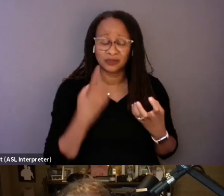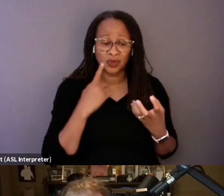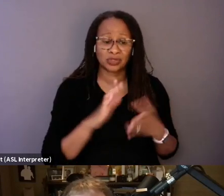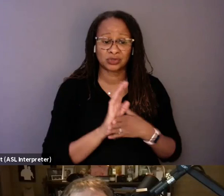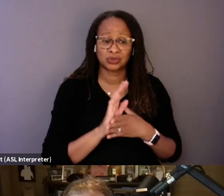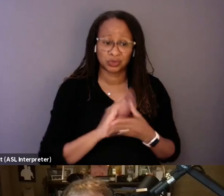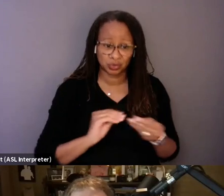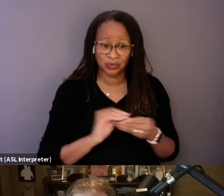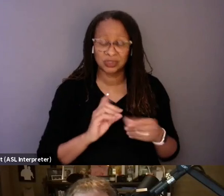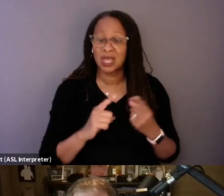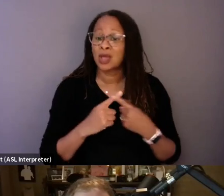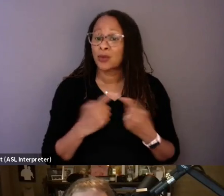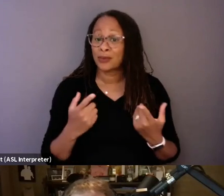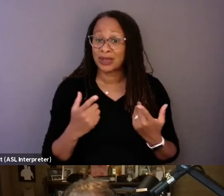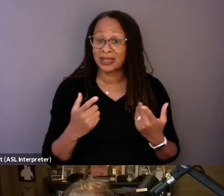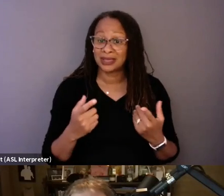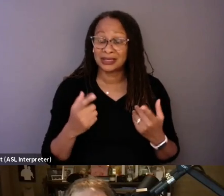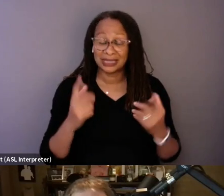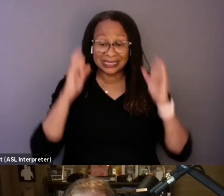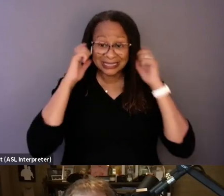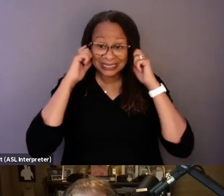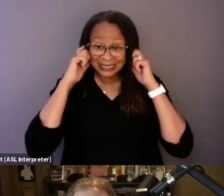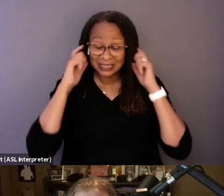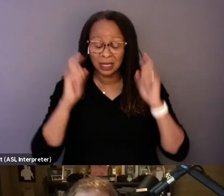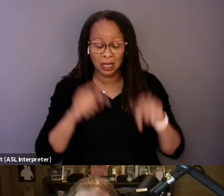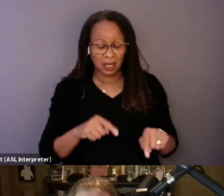When we listened to the tapes, there it was because they had been done